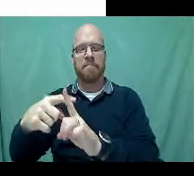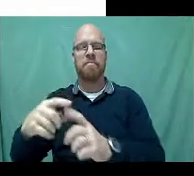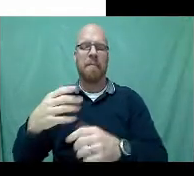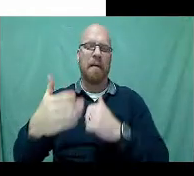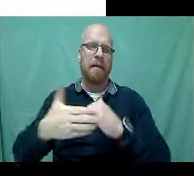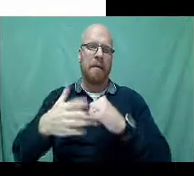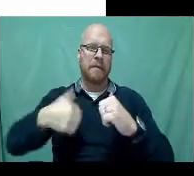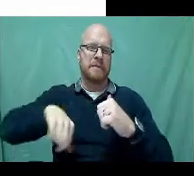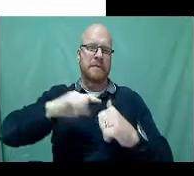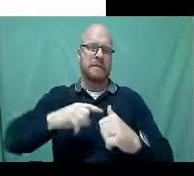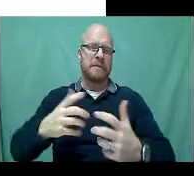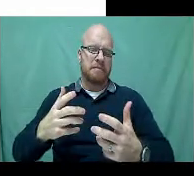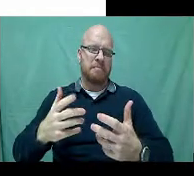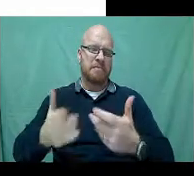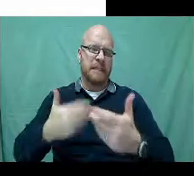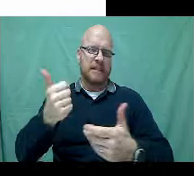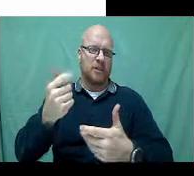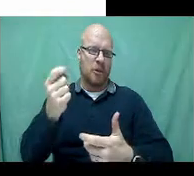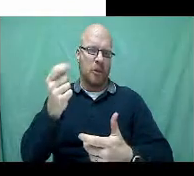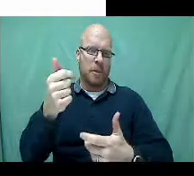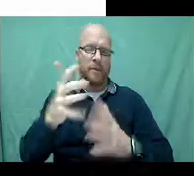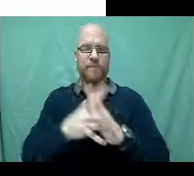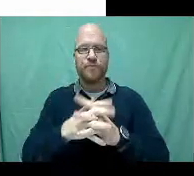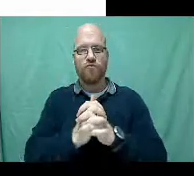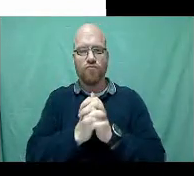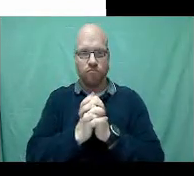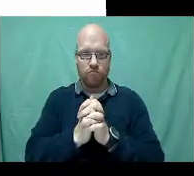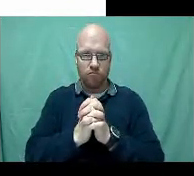Okay that helps us eliminate some possibilities.